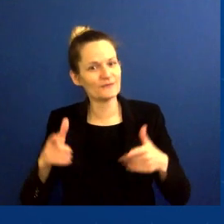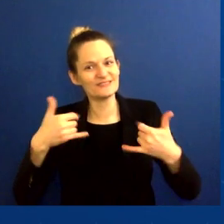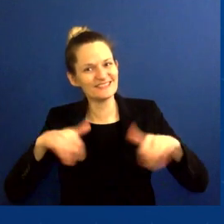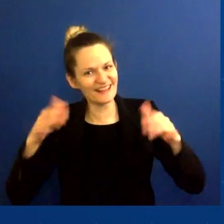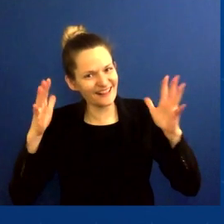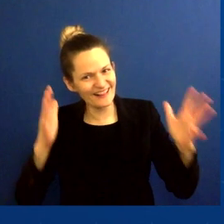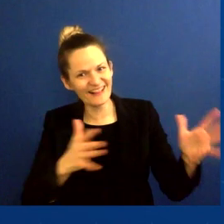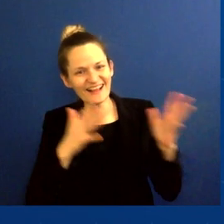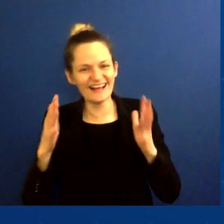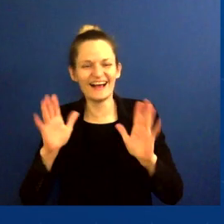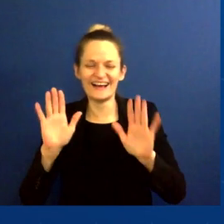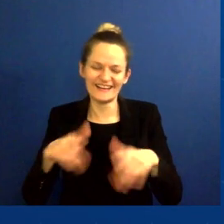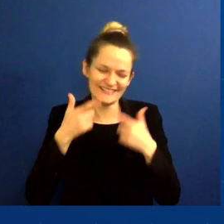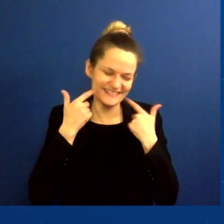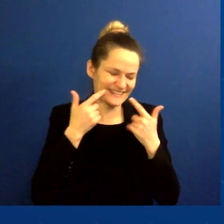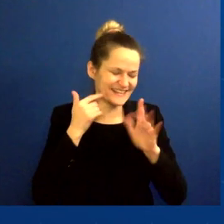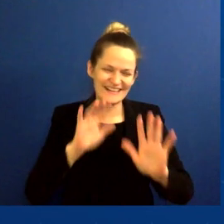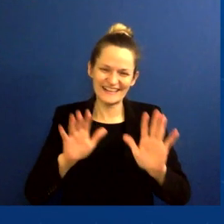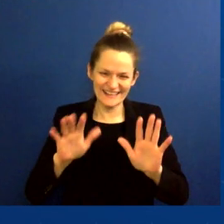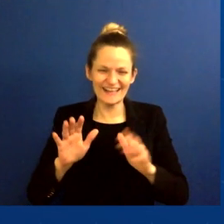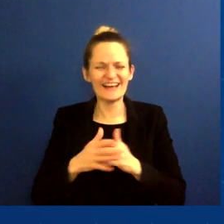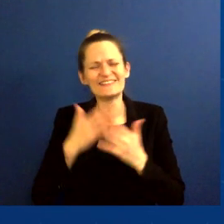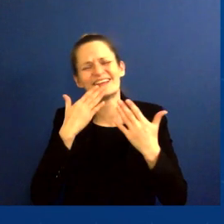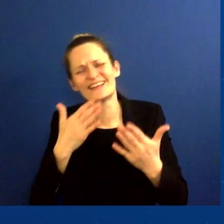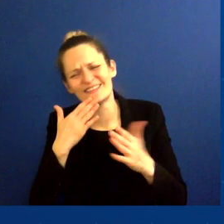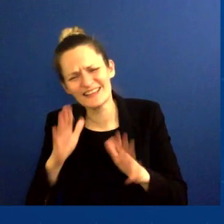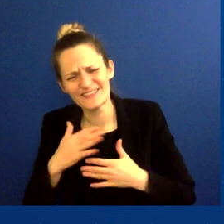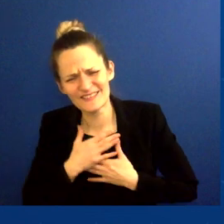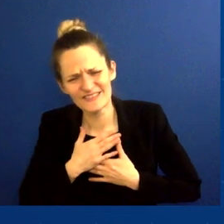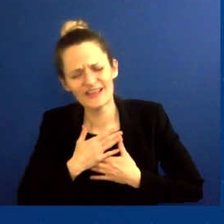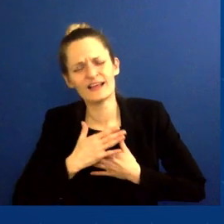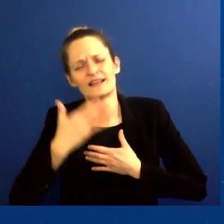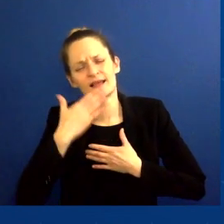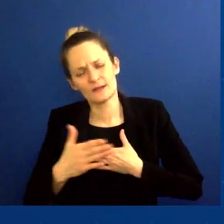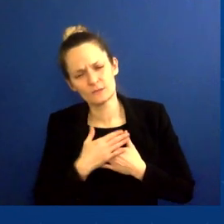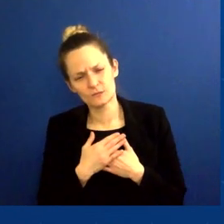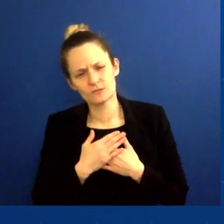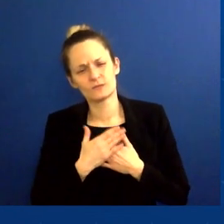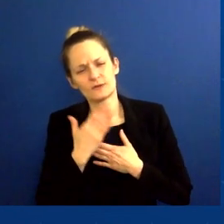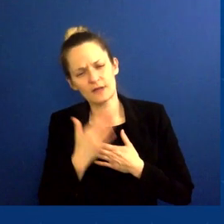Thank you. Before I begin my somewhat formal remarks,